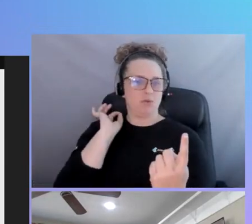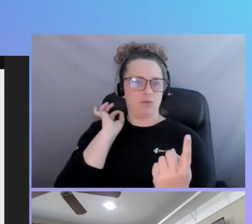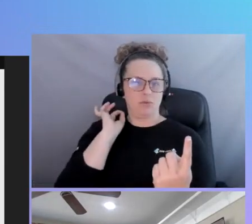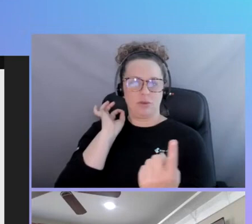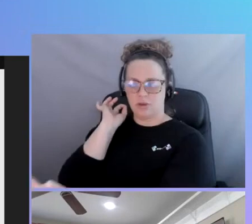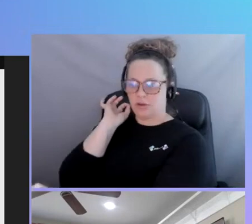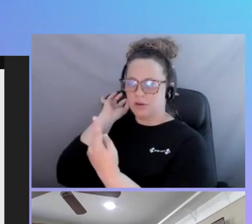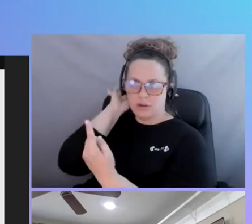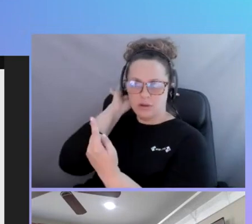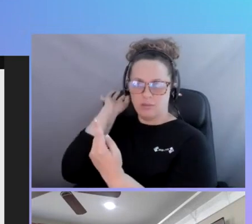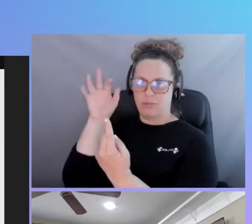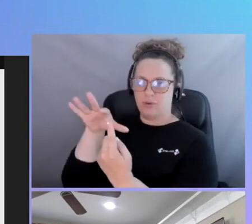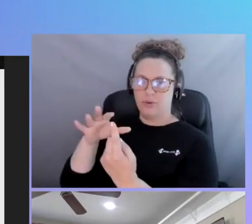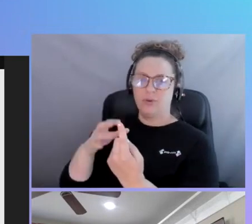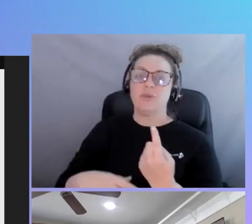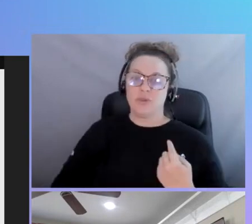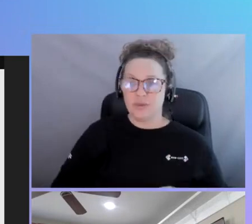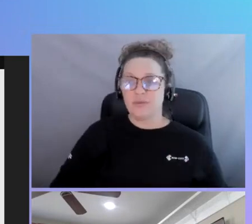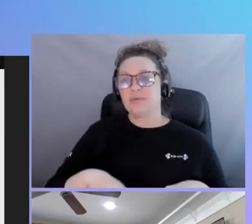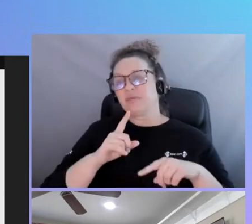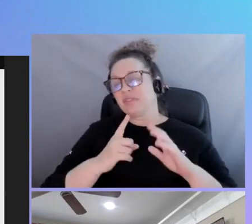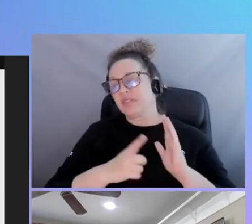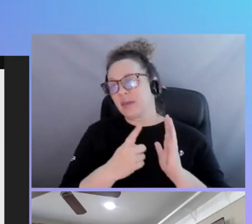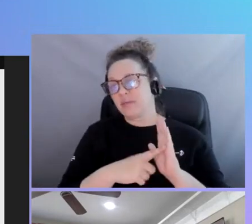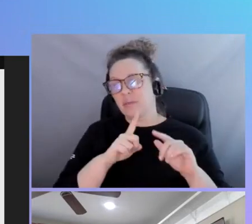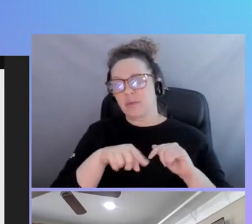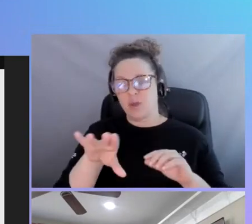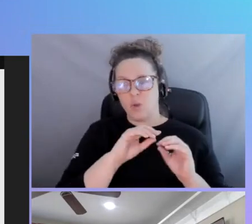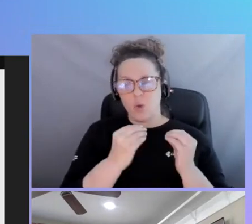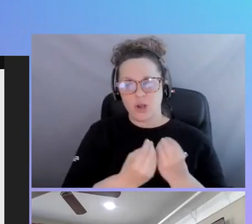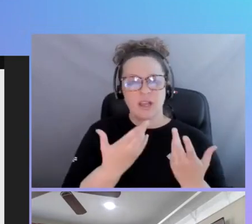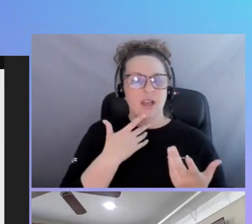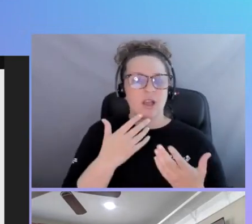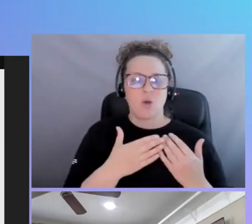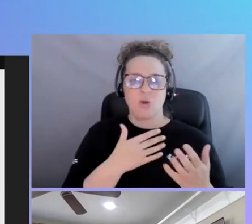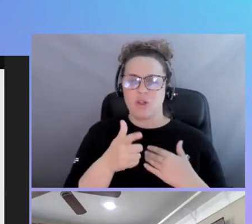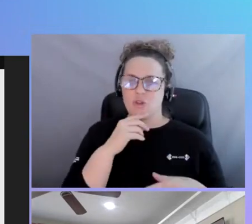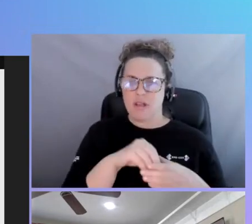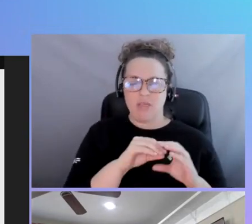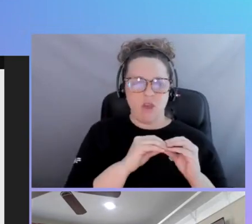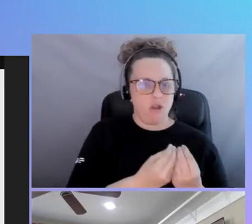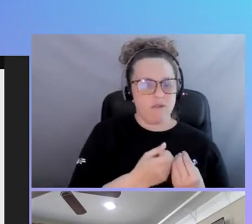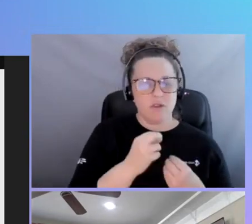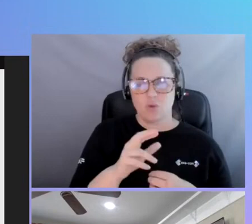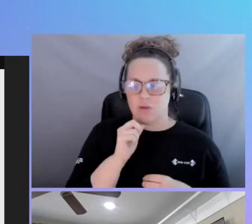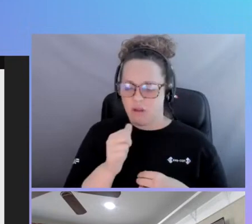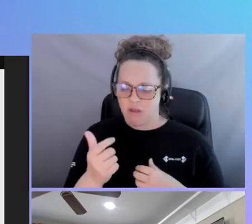sometimes, depending on your organization and whether you're in the office or not, it's sometimes great to have a fire.